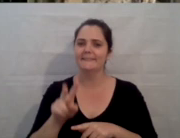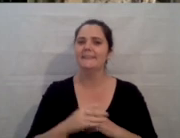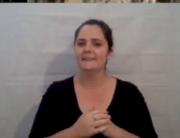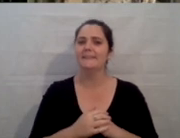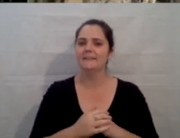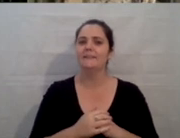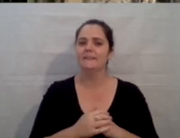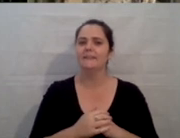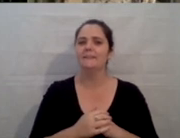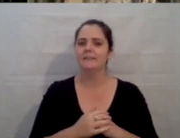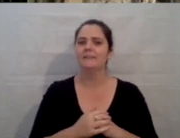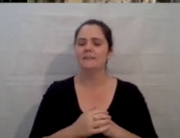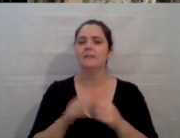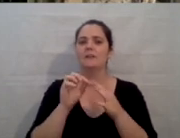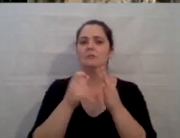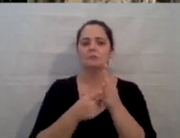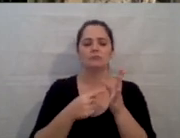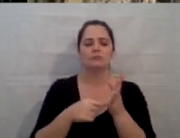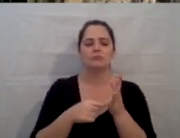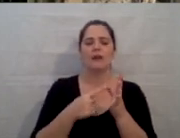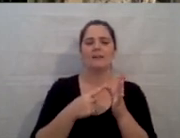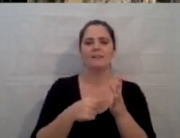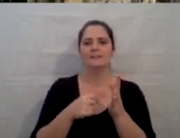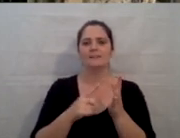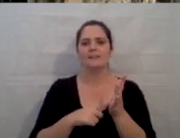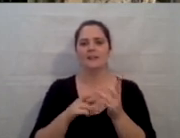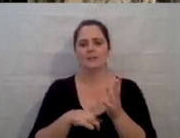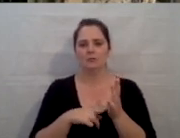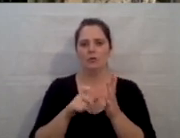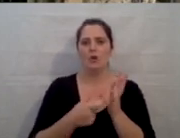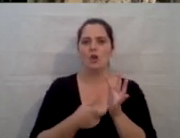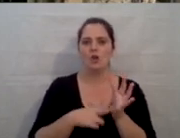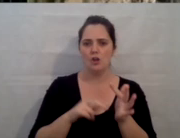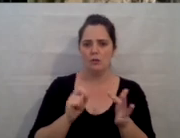that Praxitelean curve going all the way through the whole thing. For the seated pose, you should still see